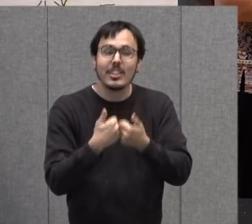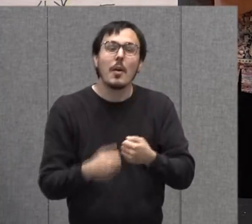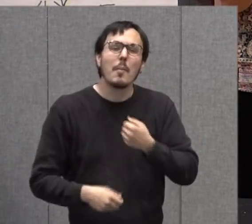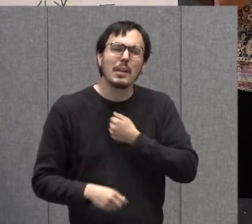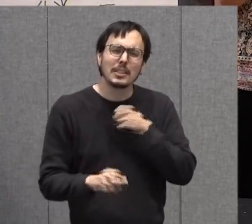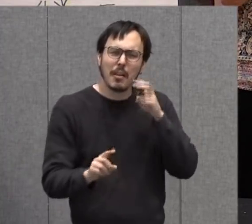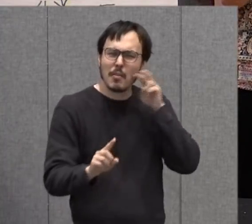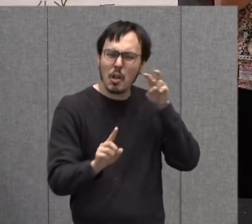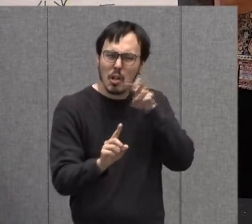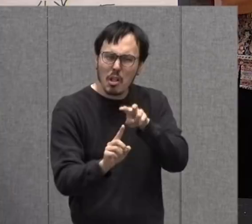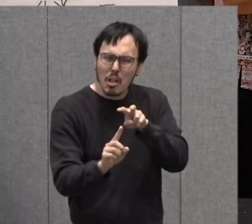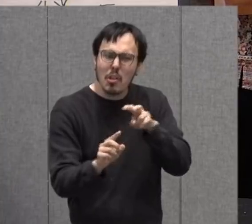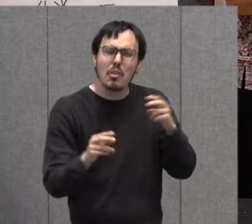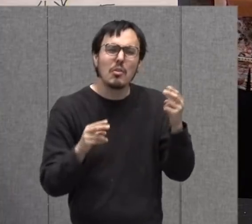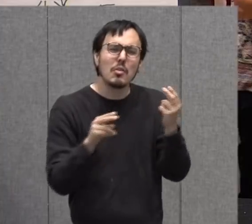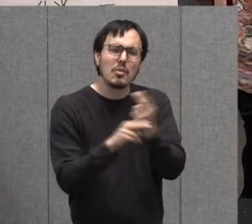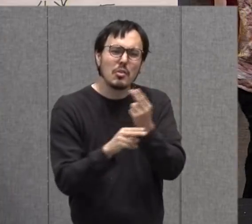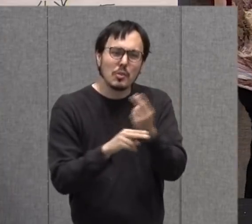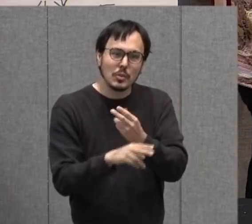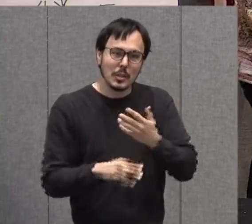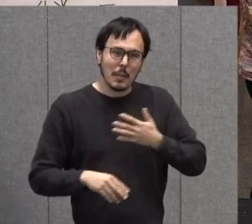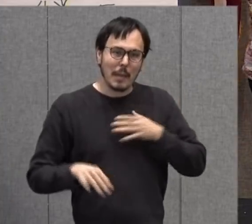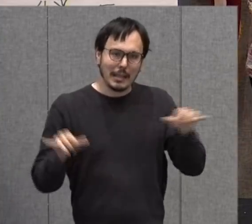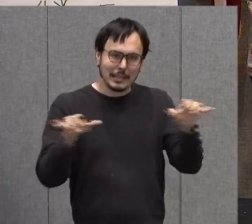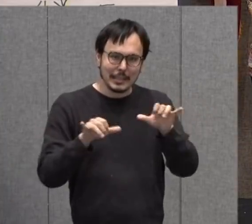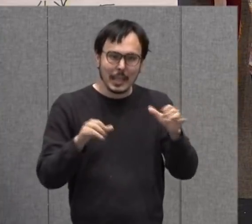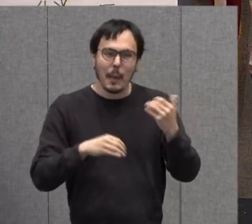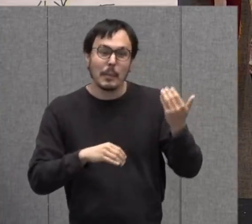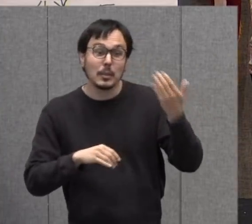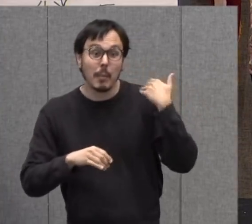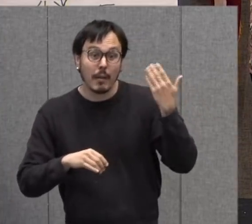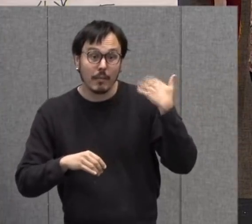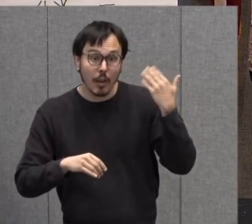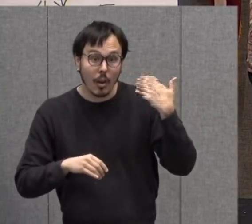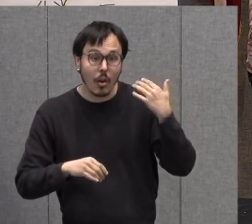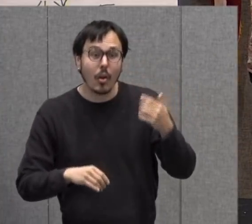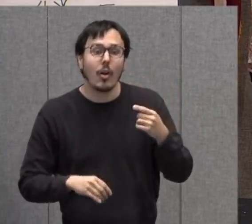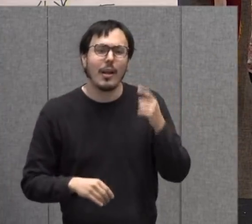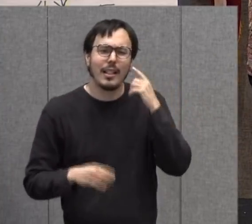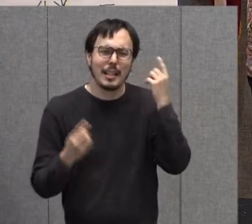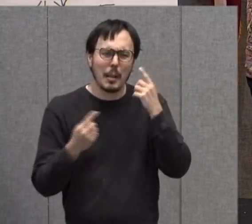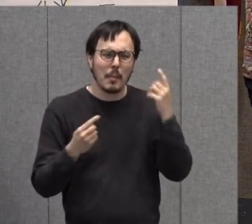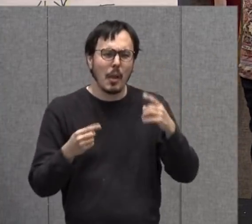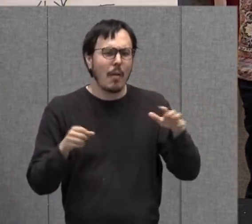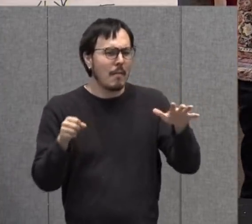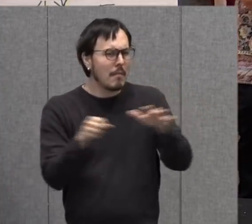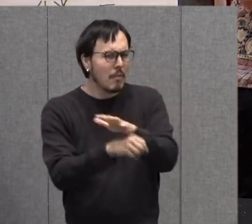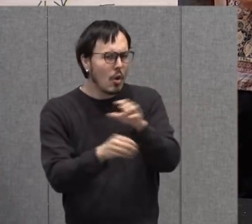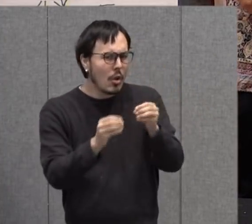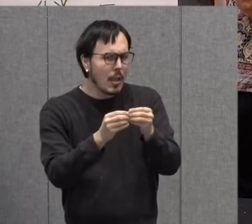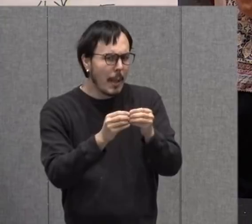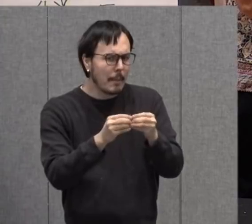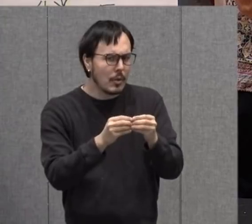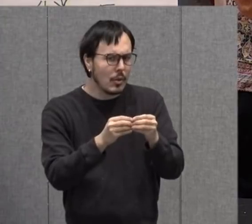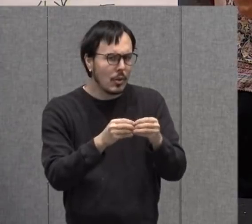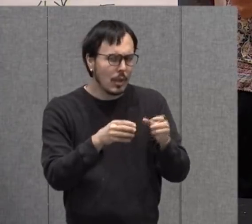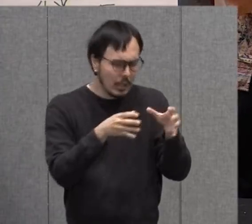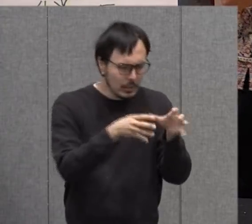using my same thing that I did before, thinking about taking the whole and breaking it up into thirds,